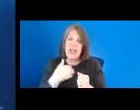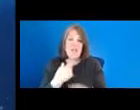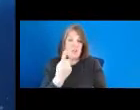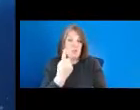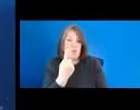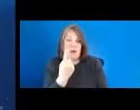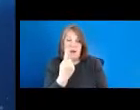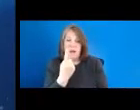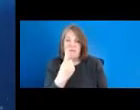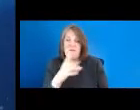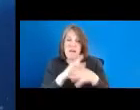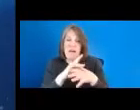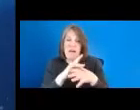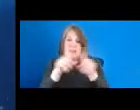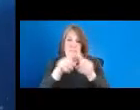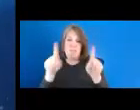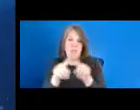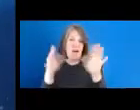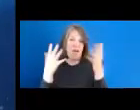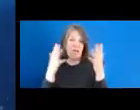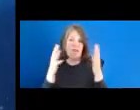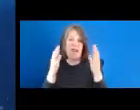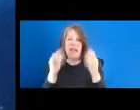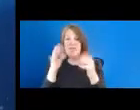content box. 16:30:07 And you can, if you like, load your